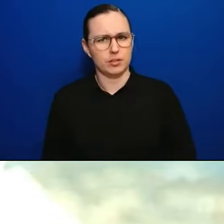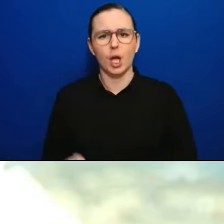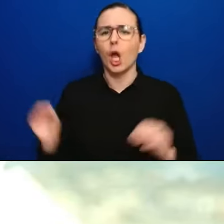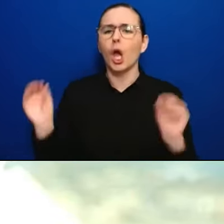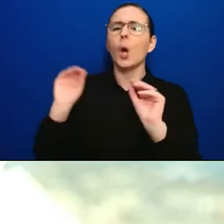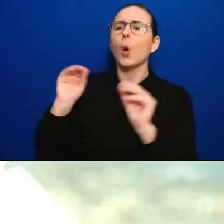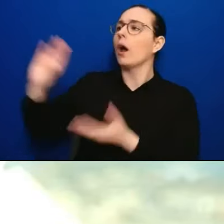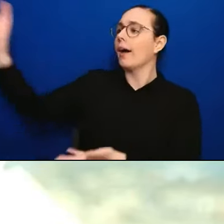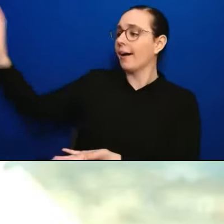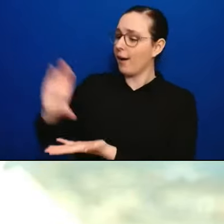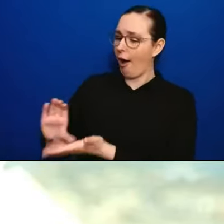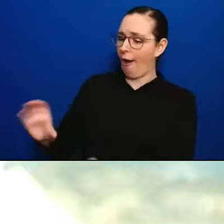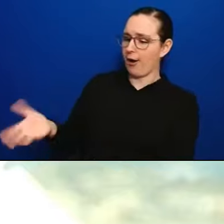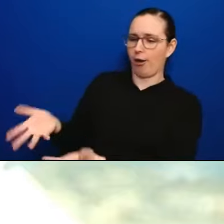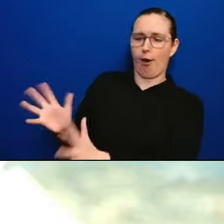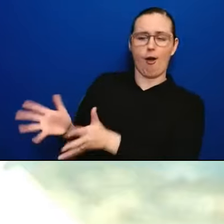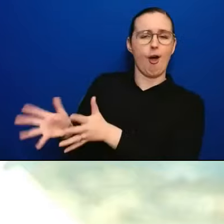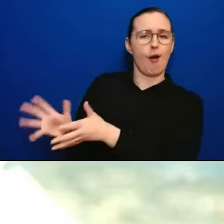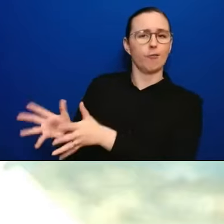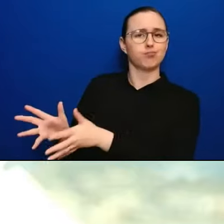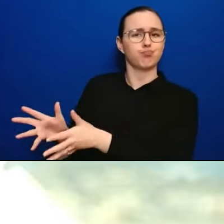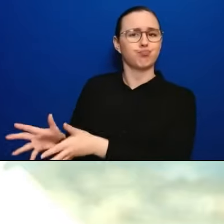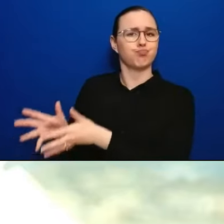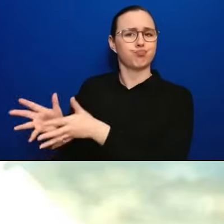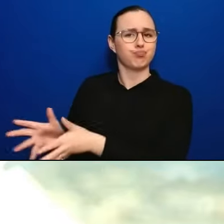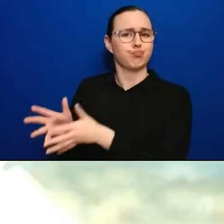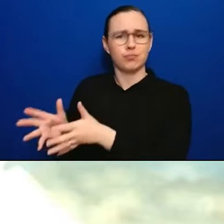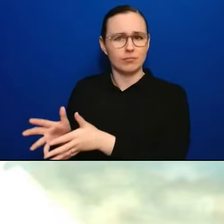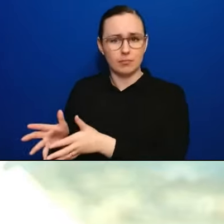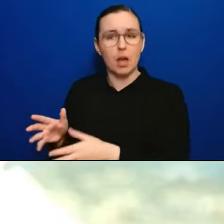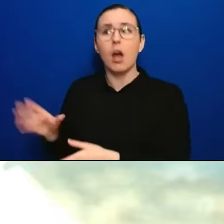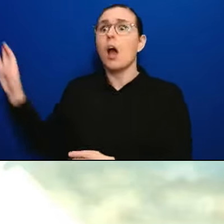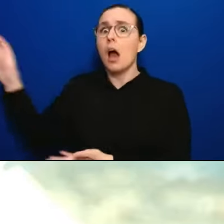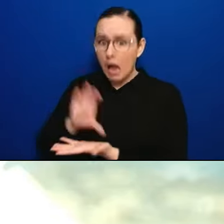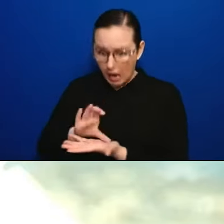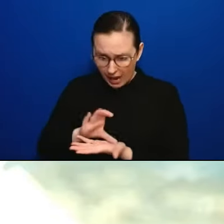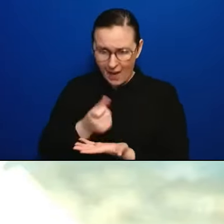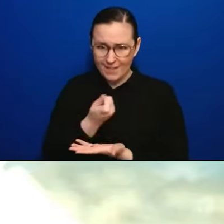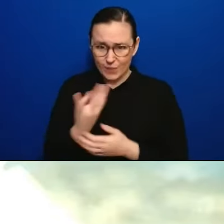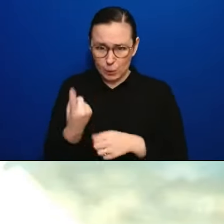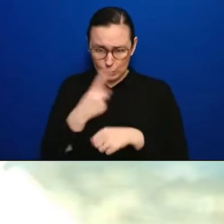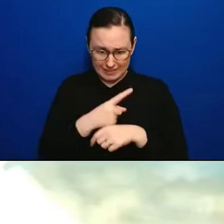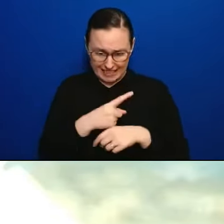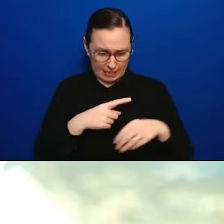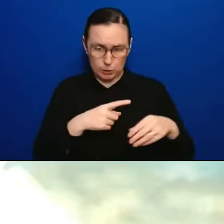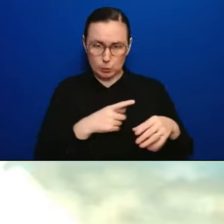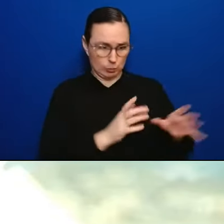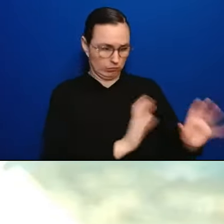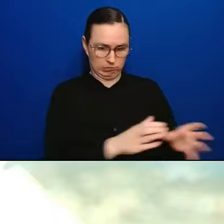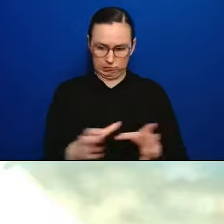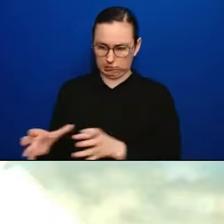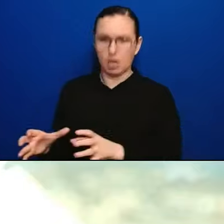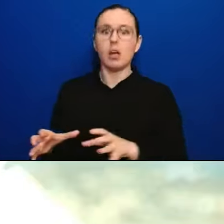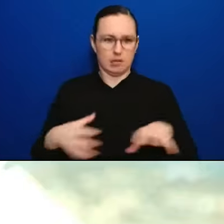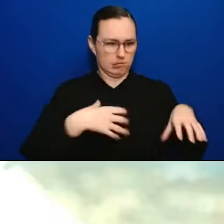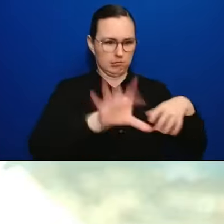public health and by those who are driving the initiative. So there's none sitting around. We get millions come in. It takes us some days to